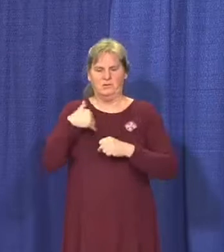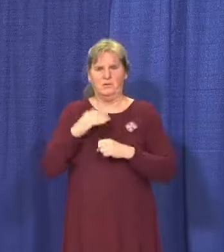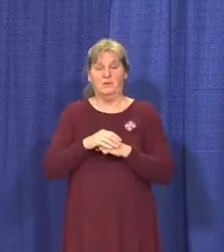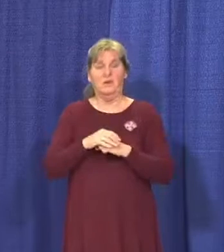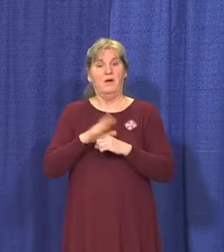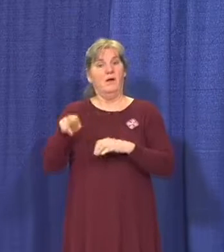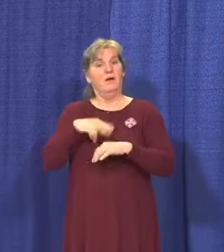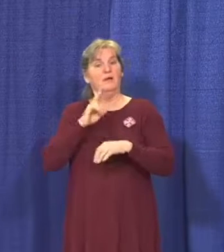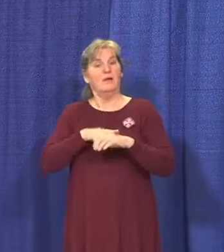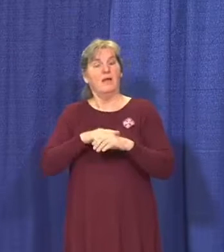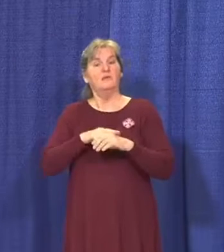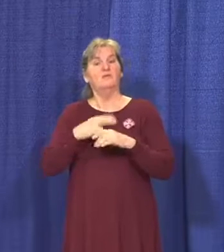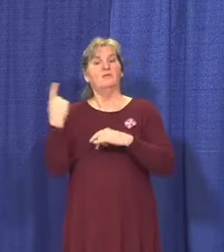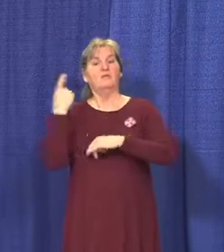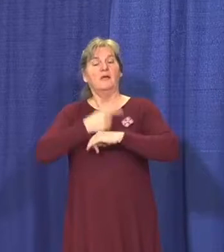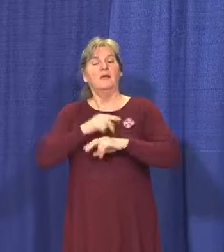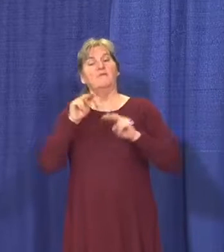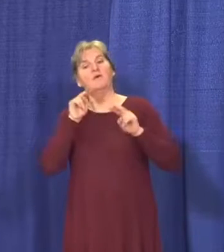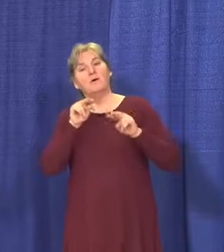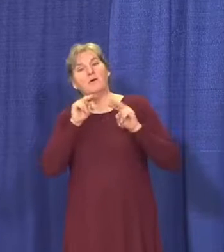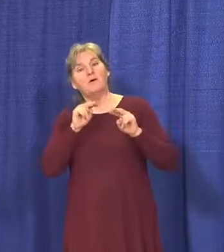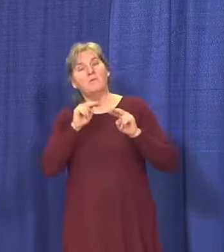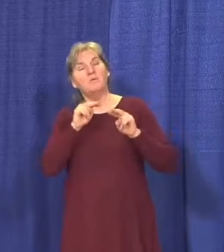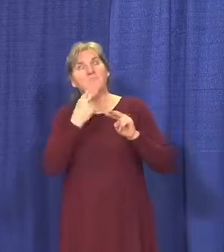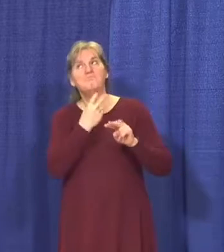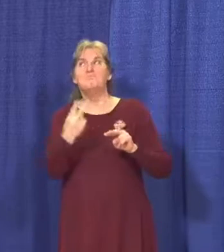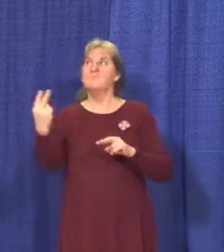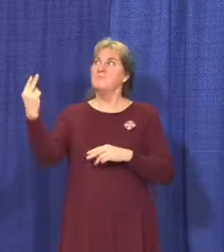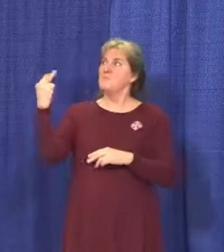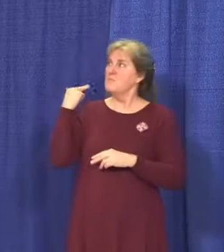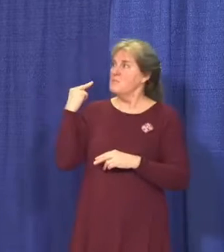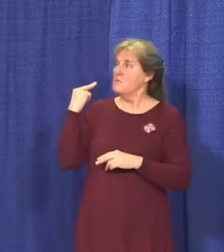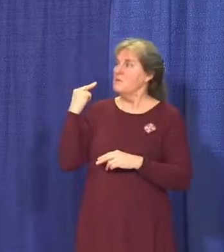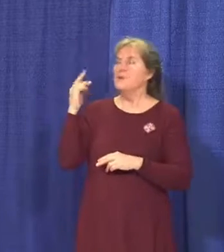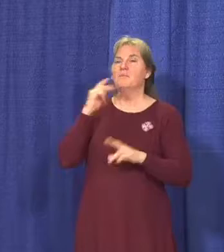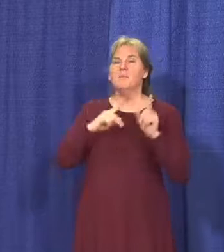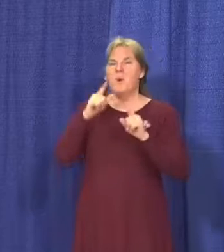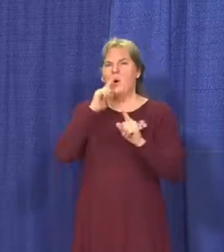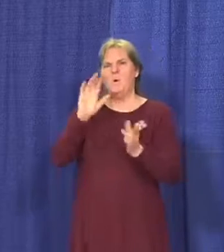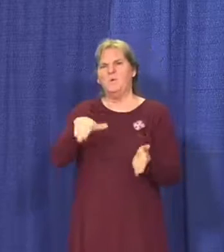observance to commemorate the people who lost their lives this